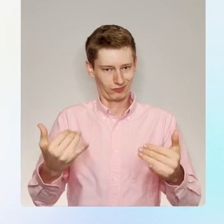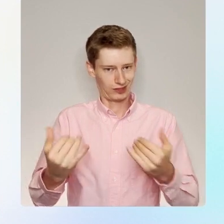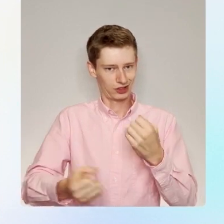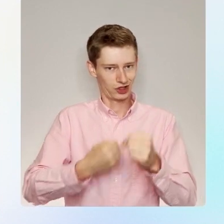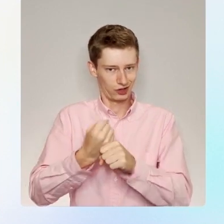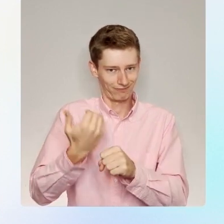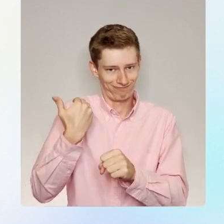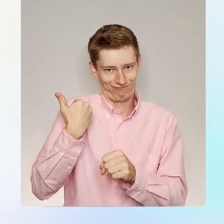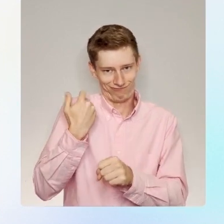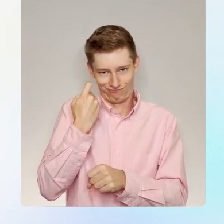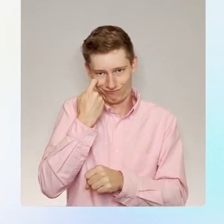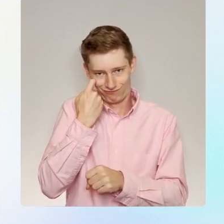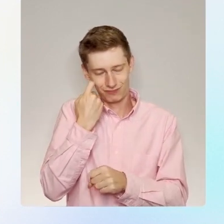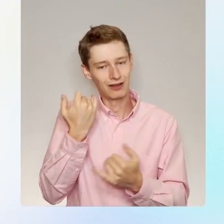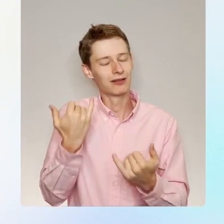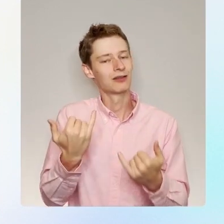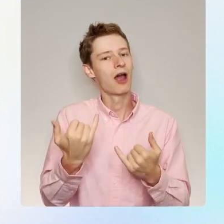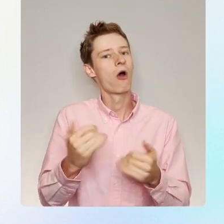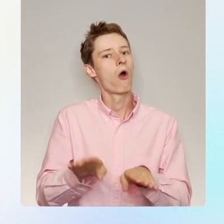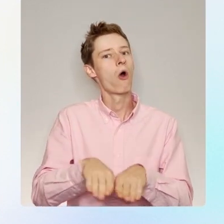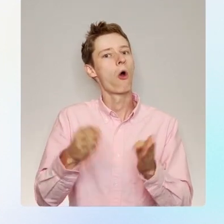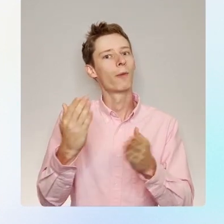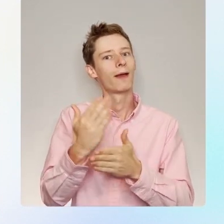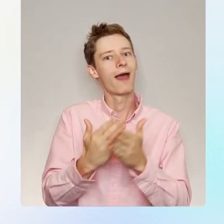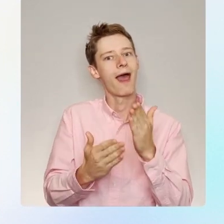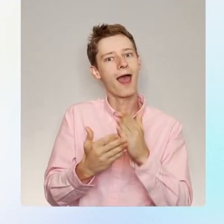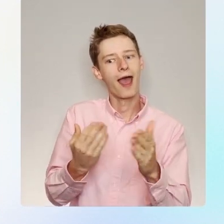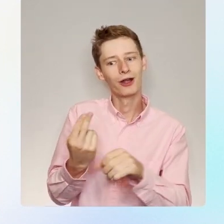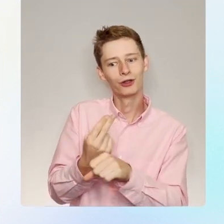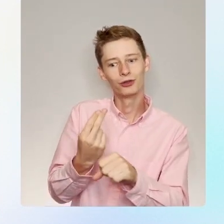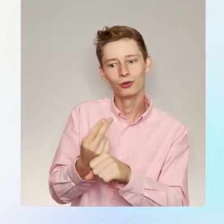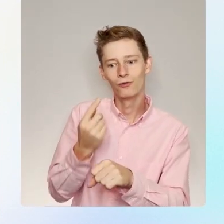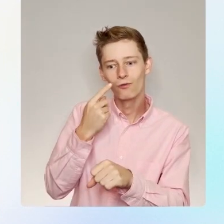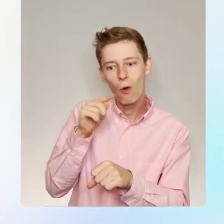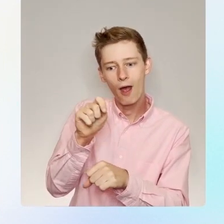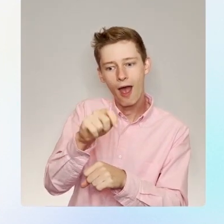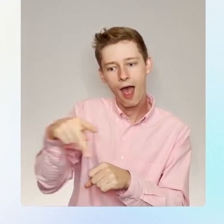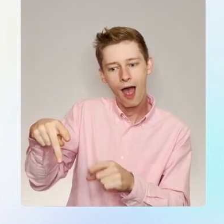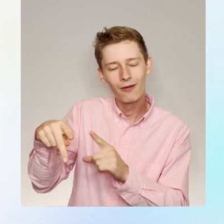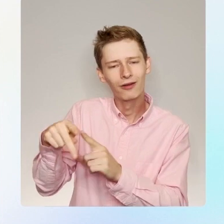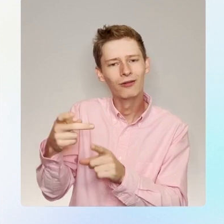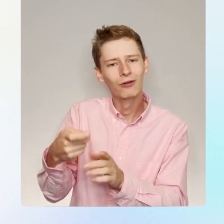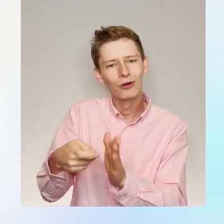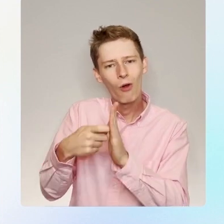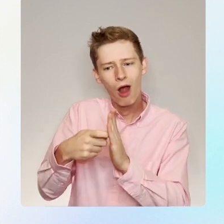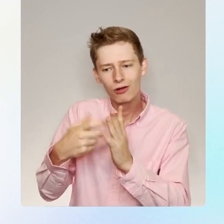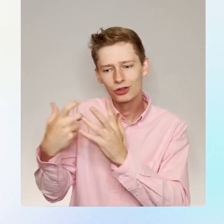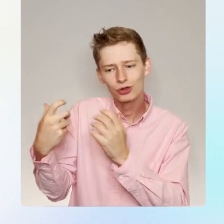opens up the use of hands in applications that require robust tracking